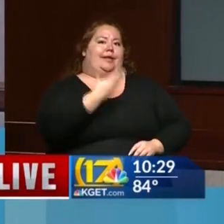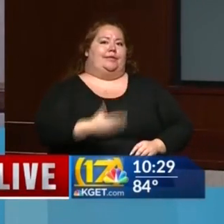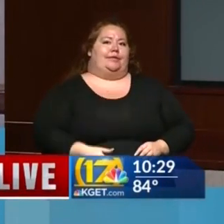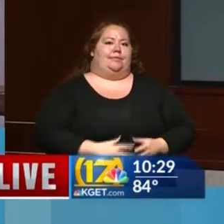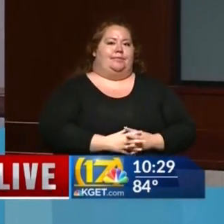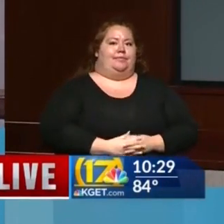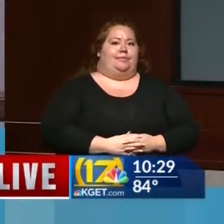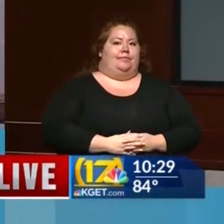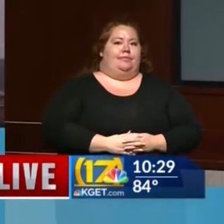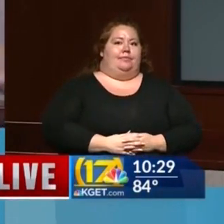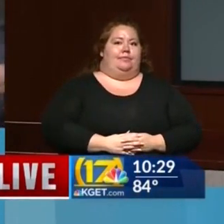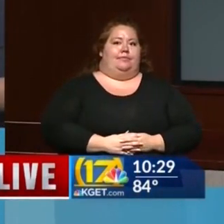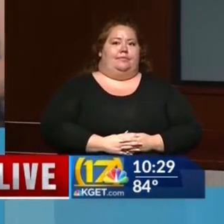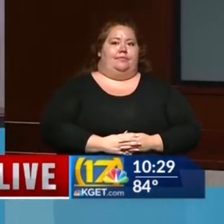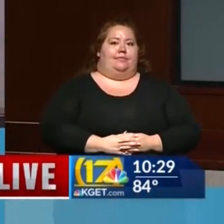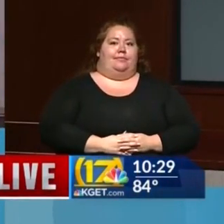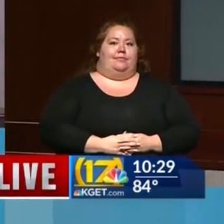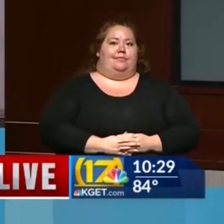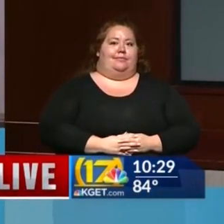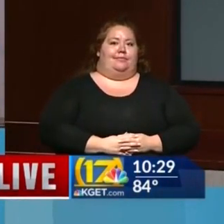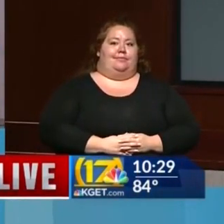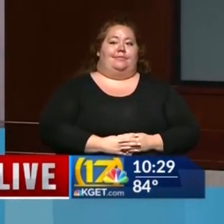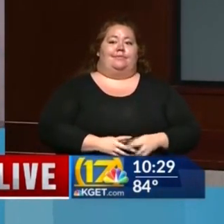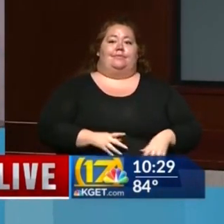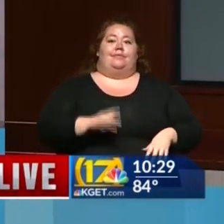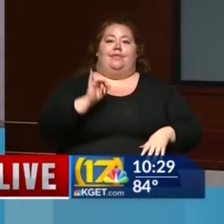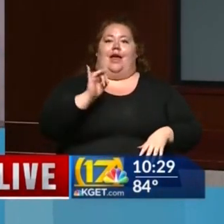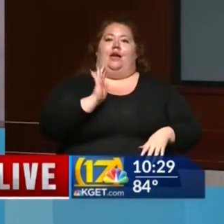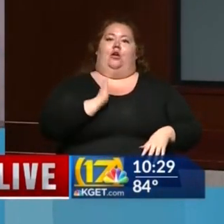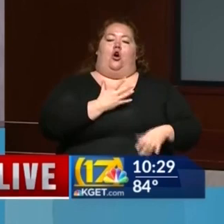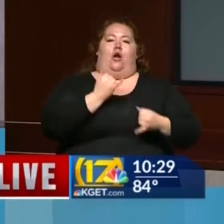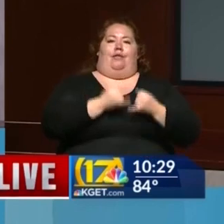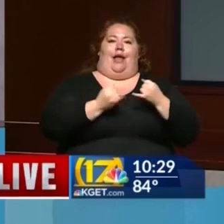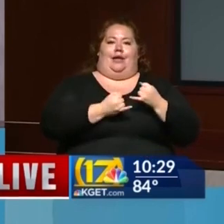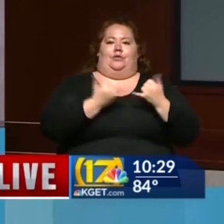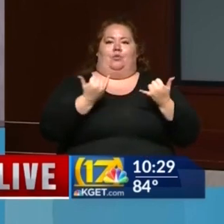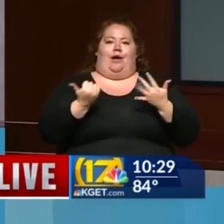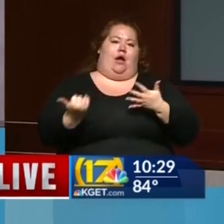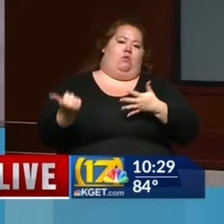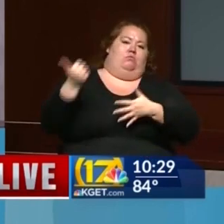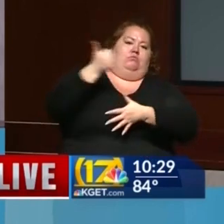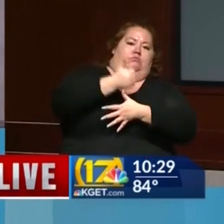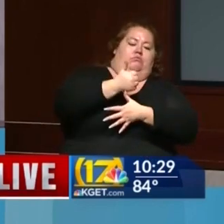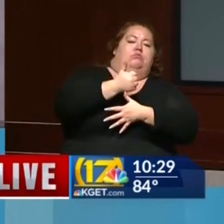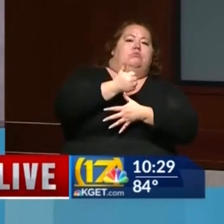THOSE ARE THE PEOPLE WHO HAVE DIED PASTED OFF OF ETHNICITY. YES, MA'AM.